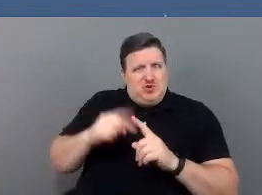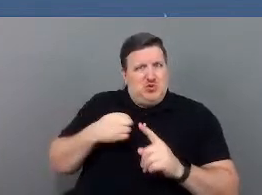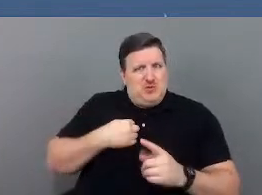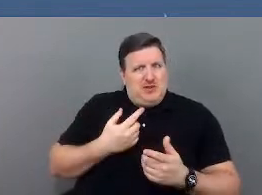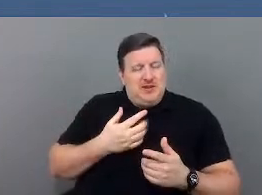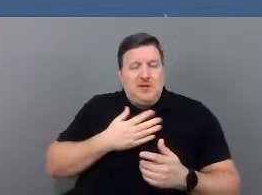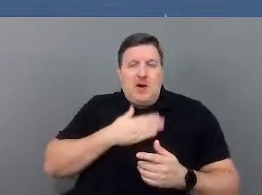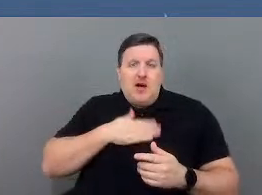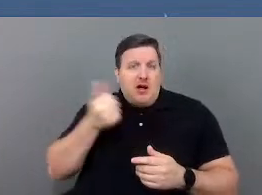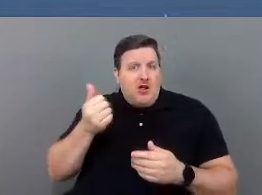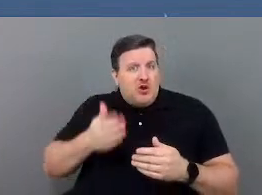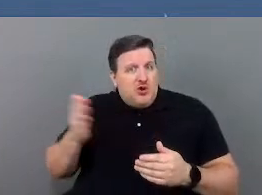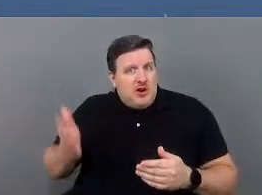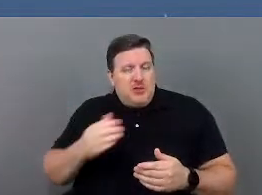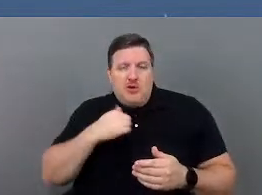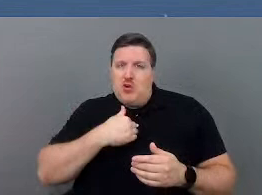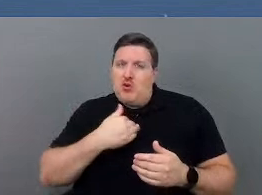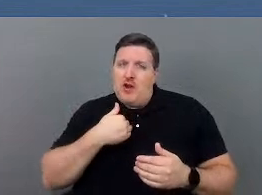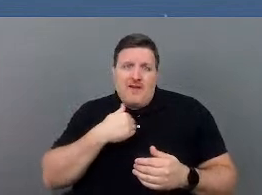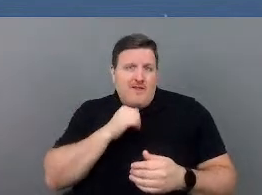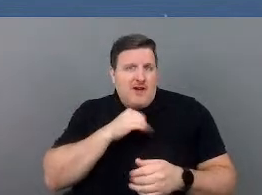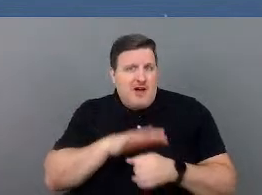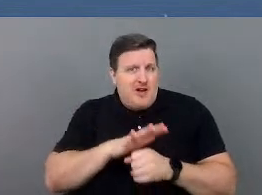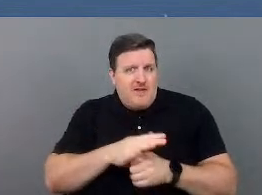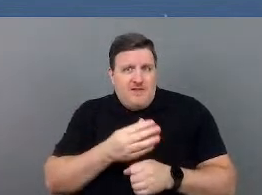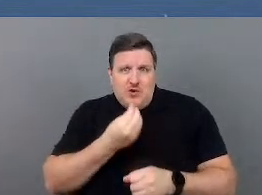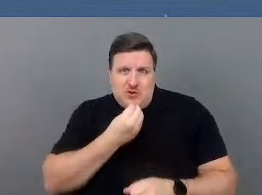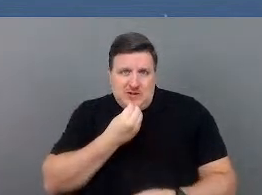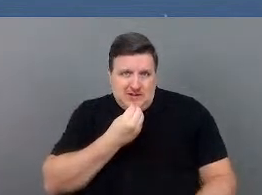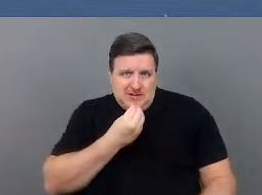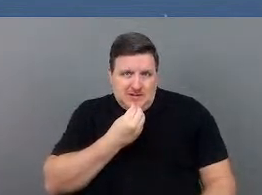HELPS A LOT MORE PEOPLE THAN HAVING ANOTHER COP DRIVING DOWN MY STREET.